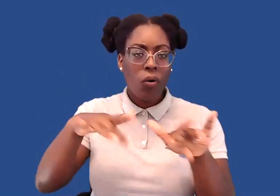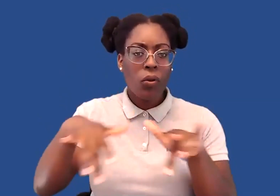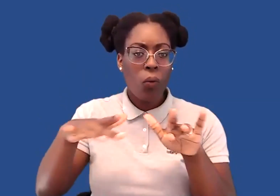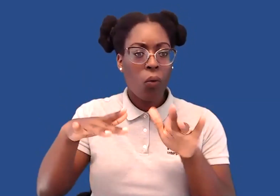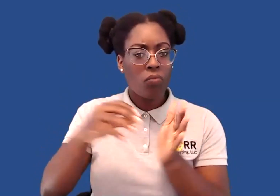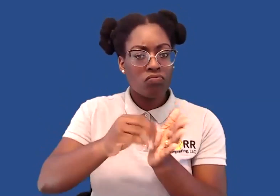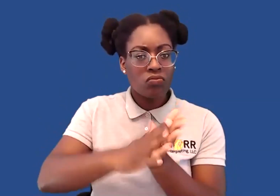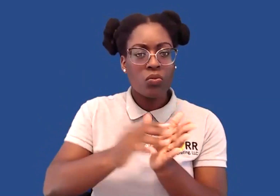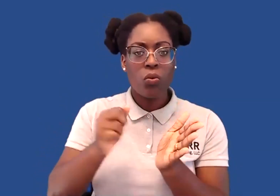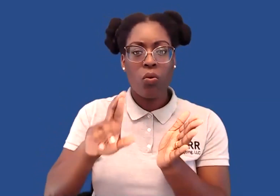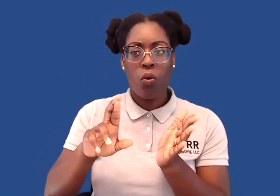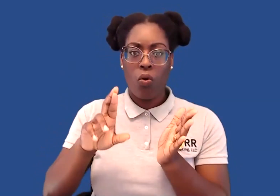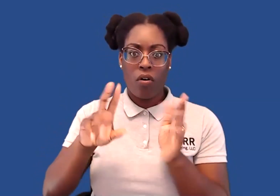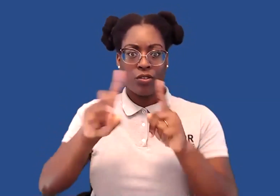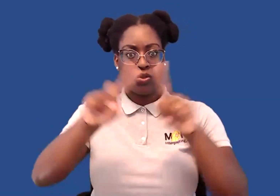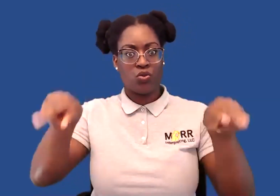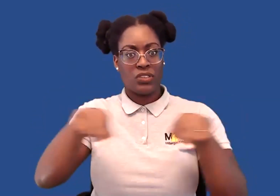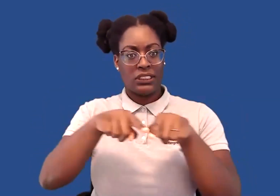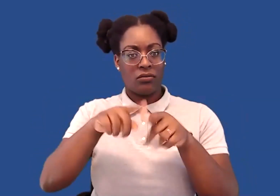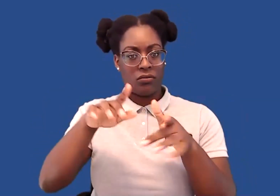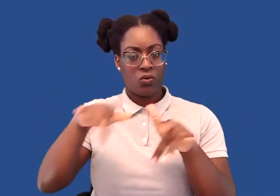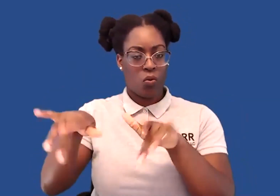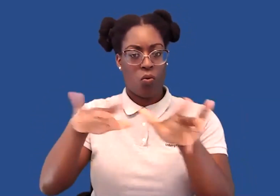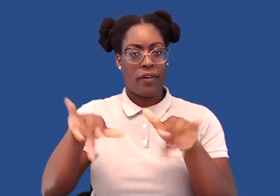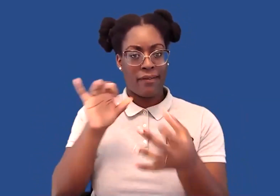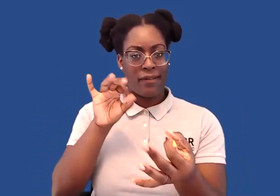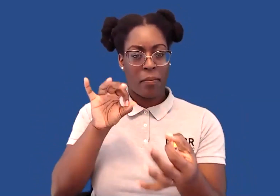how do you then address the equity issues that might be involved?